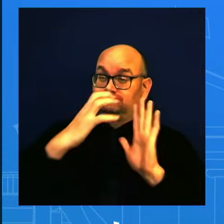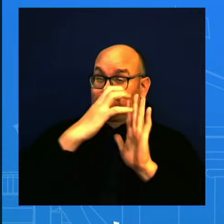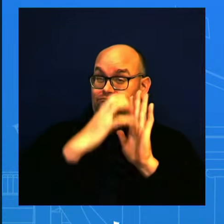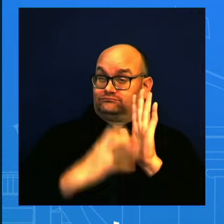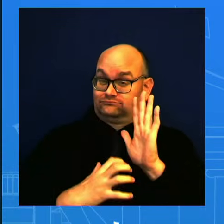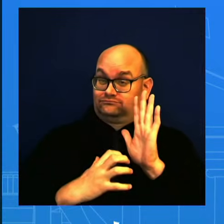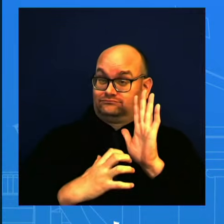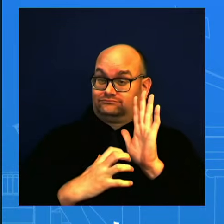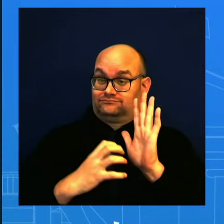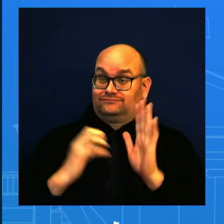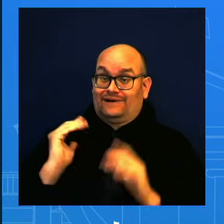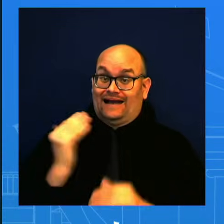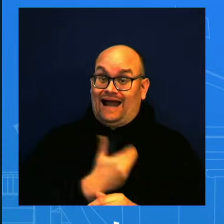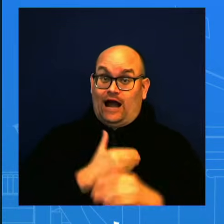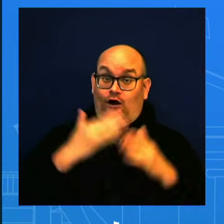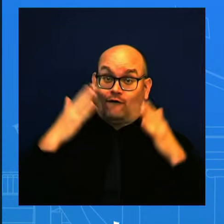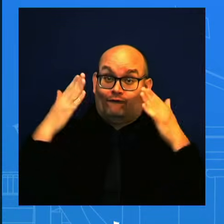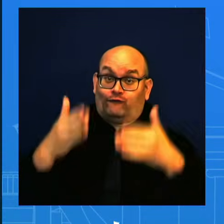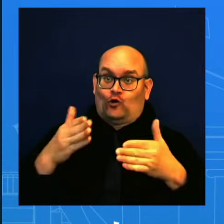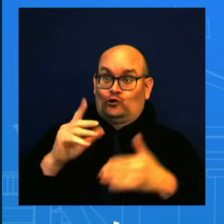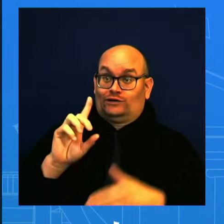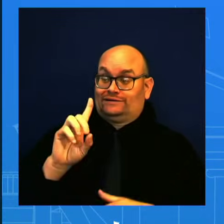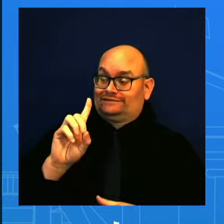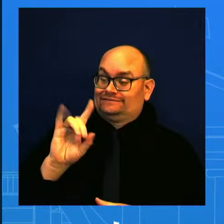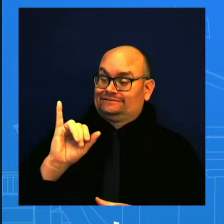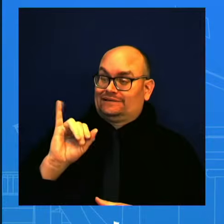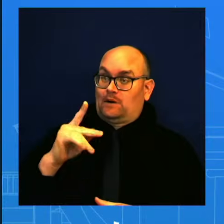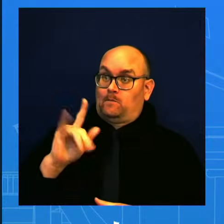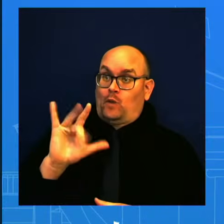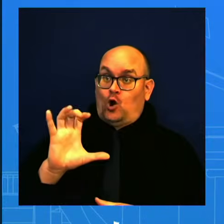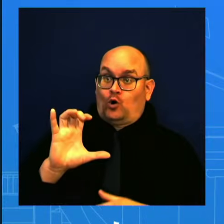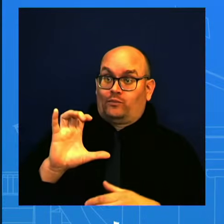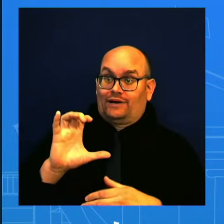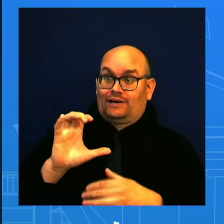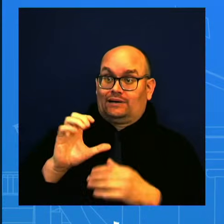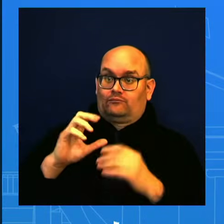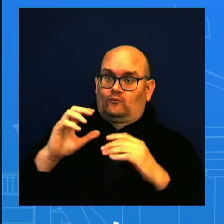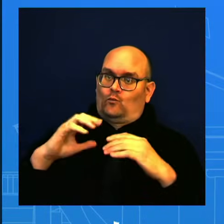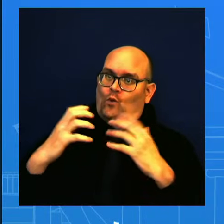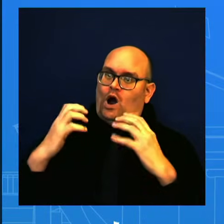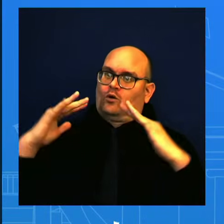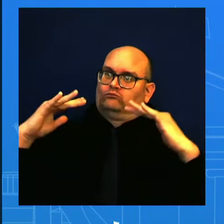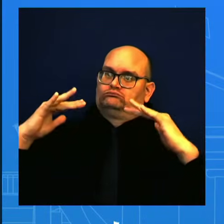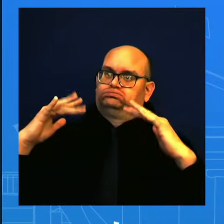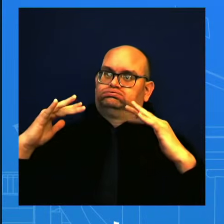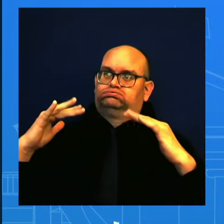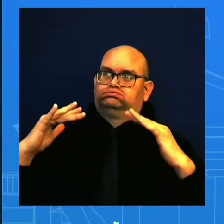having those de-escalation conversations. You just re- you just saw two readouts that the president did